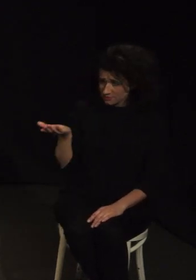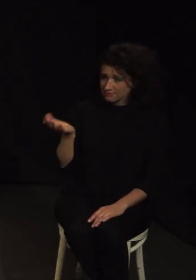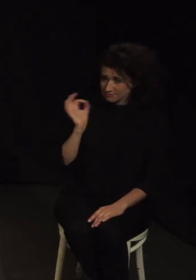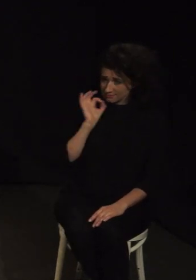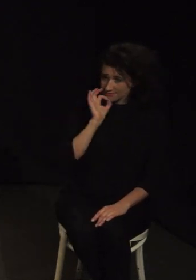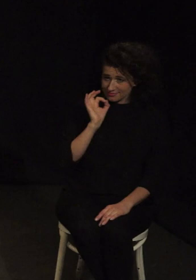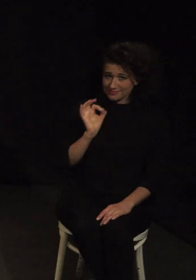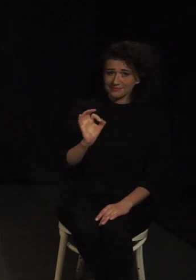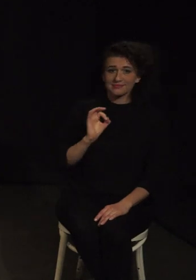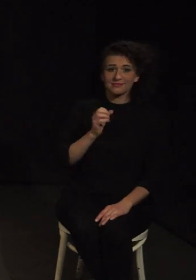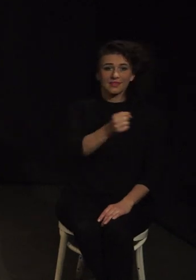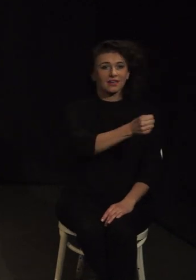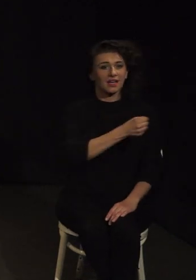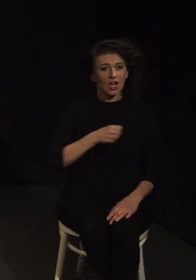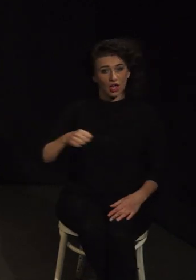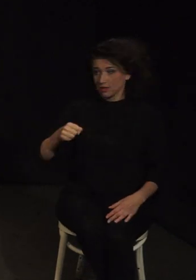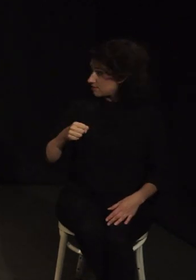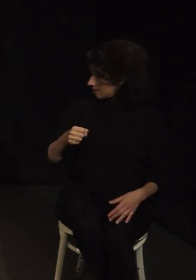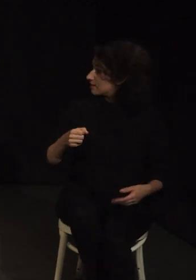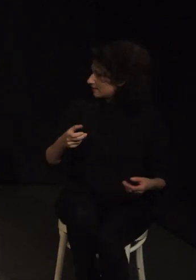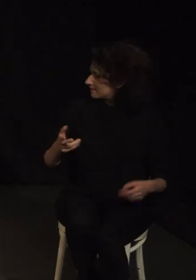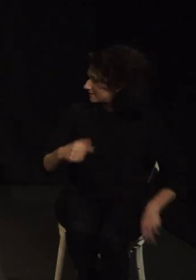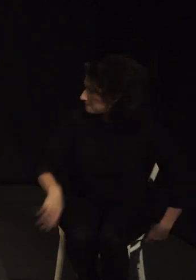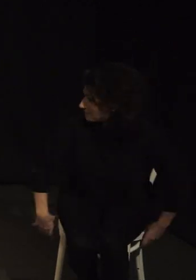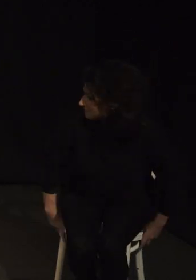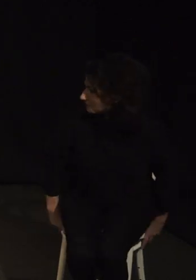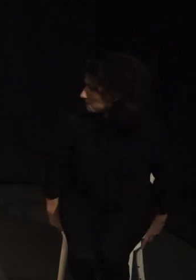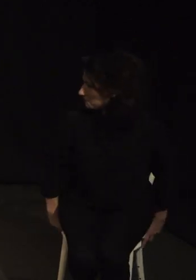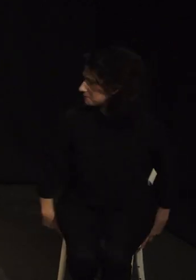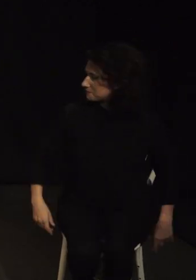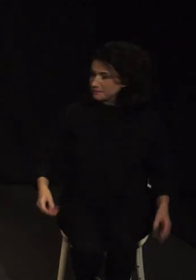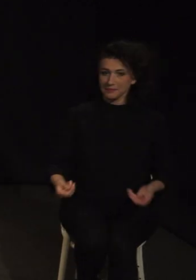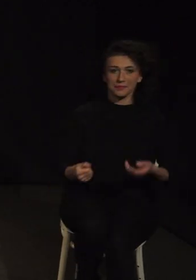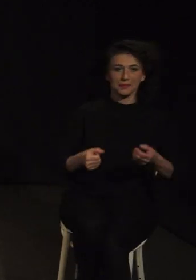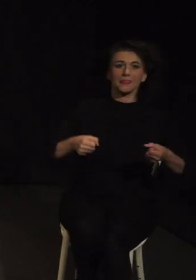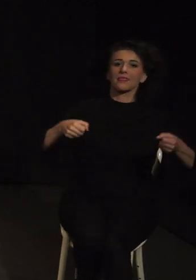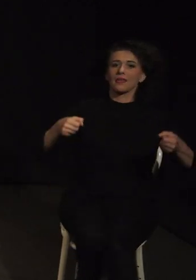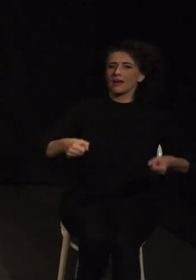"In the cauldrons..." Let's do this. "In the cauldrons, bigos was warmed.